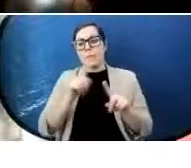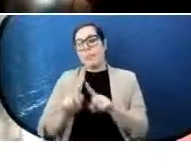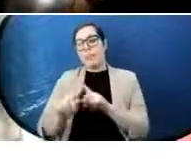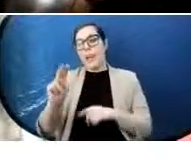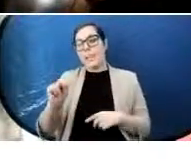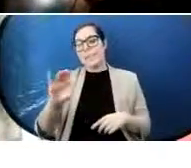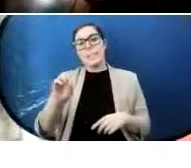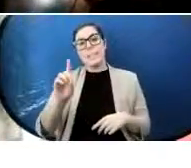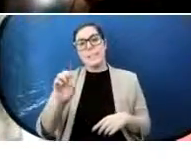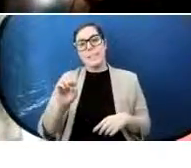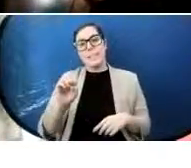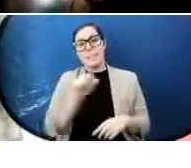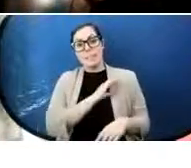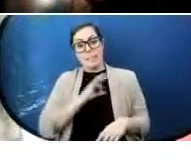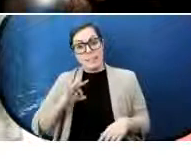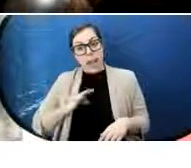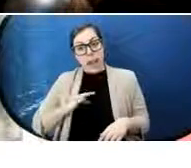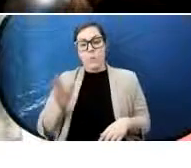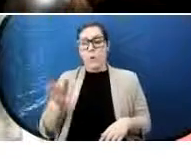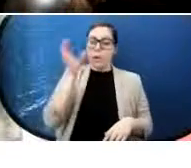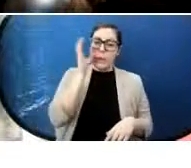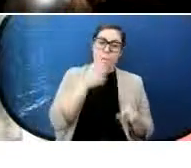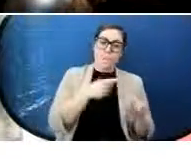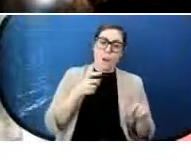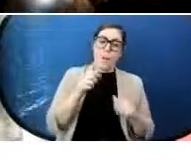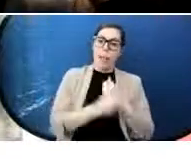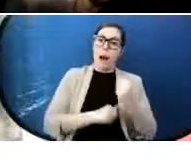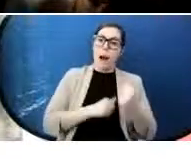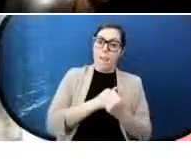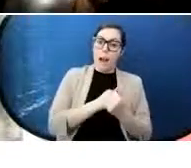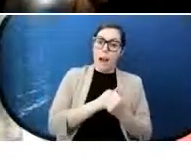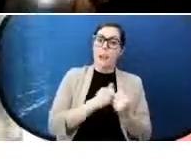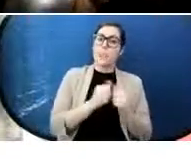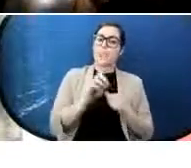and they're all going to also hear from alumni with disabilities of International Education and